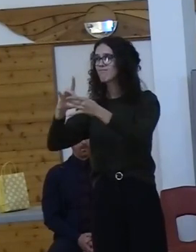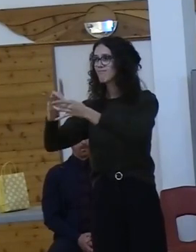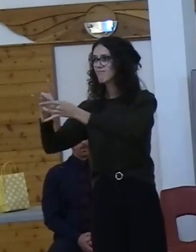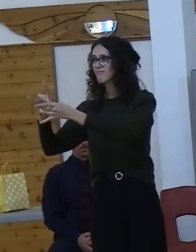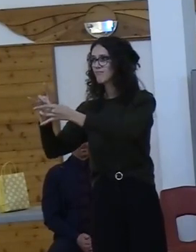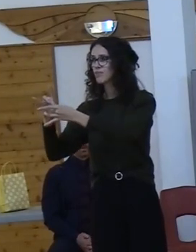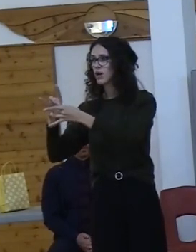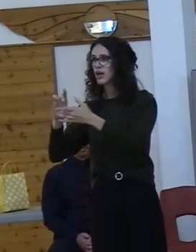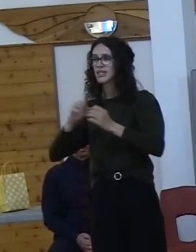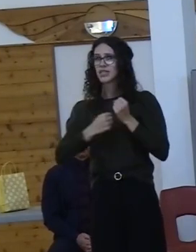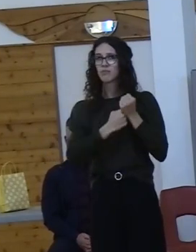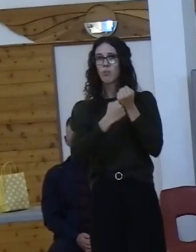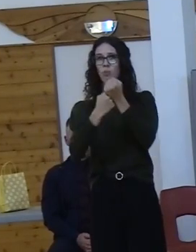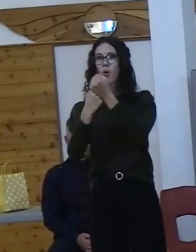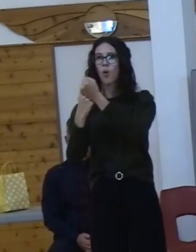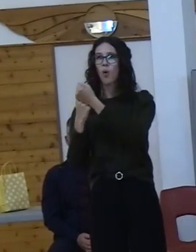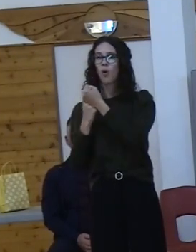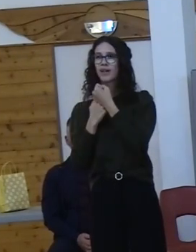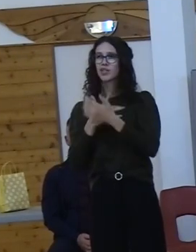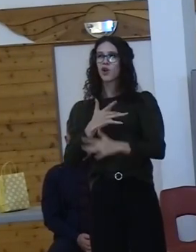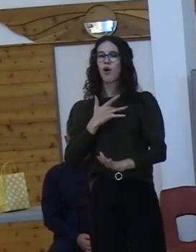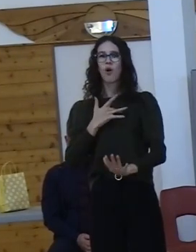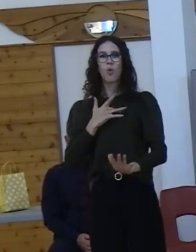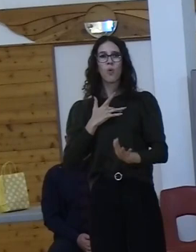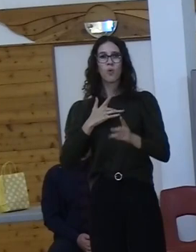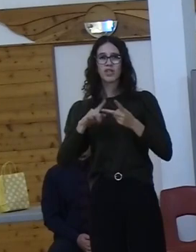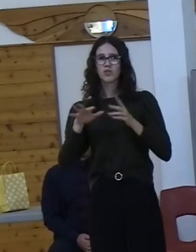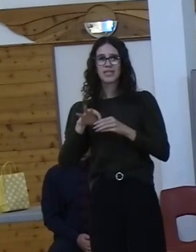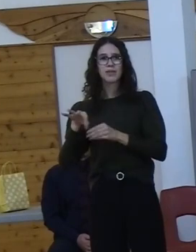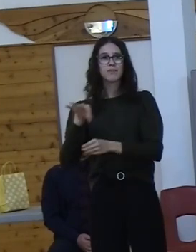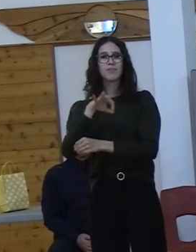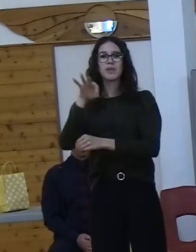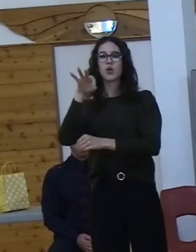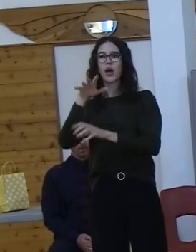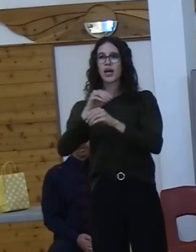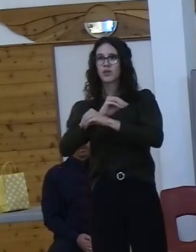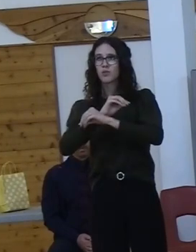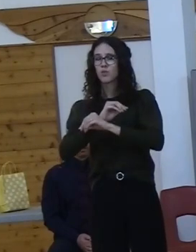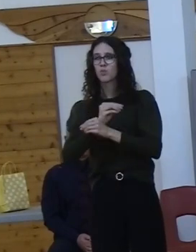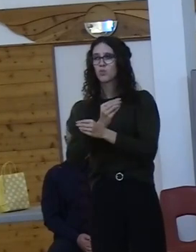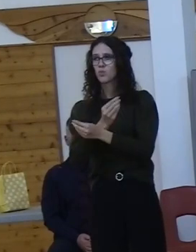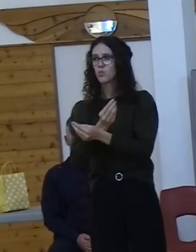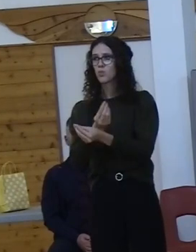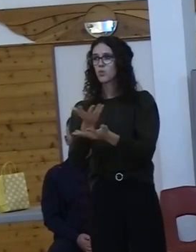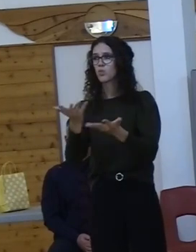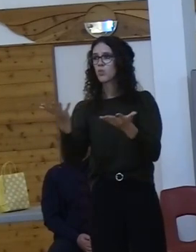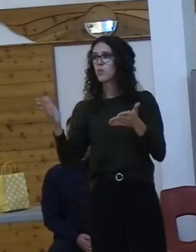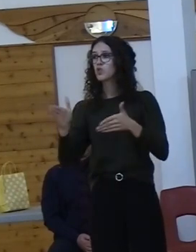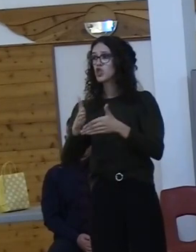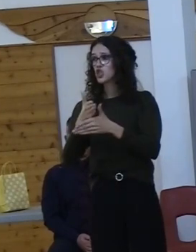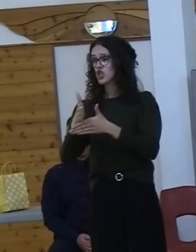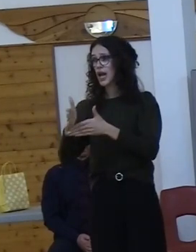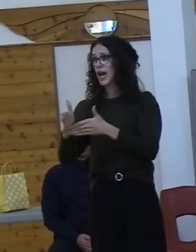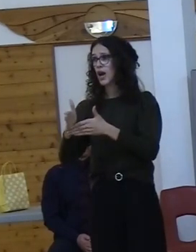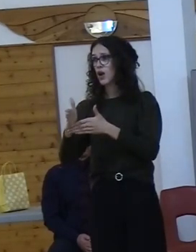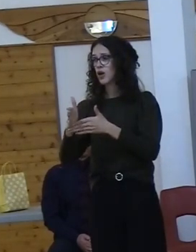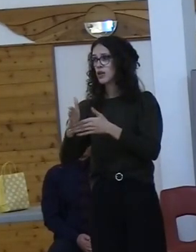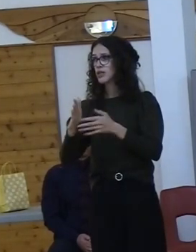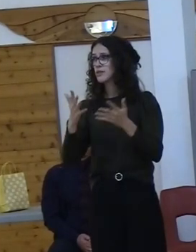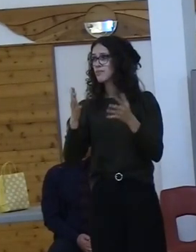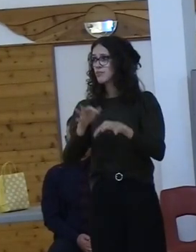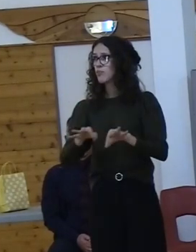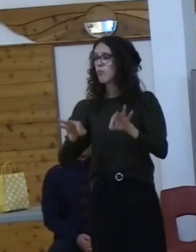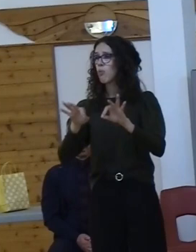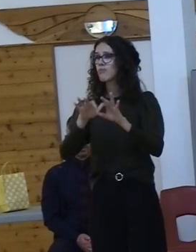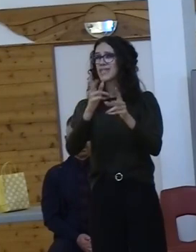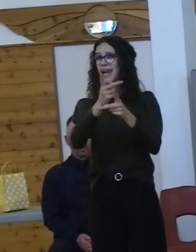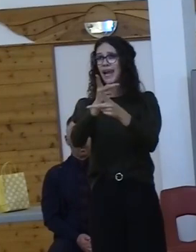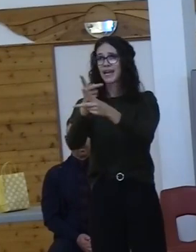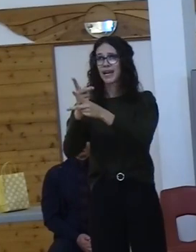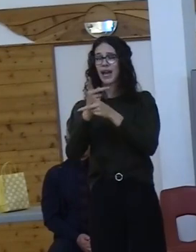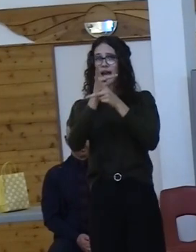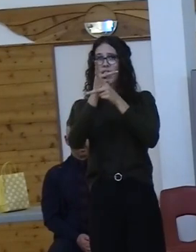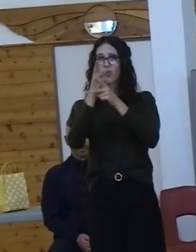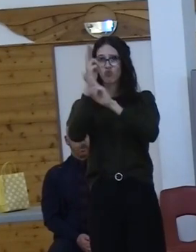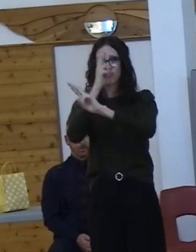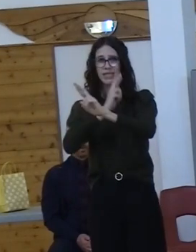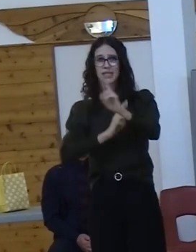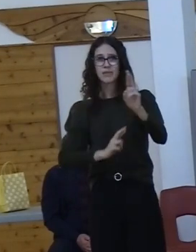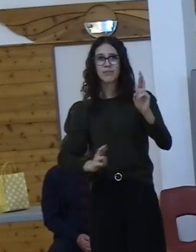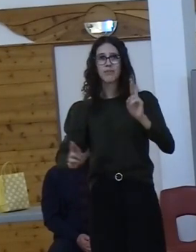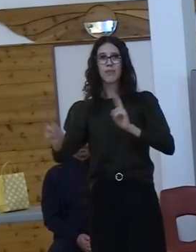Let the words that we need to share with one another be gentle, be filled with love, and be filled with respect.